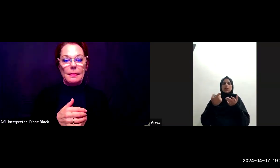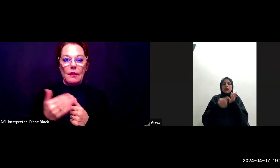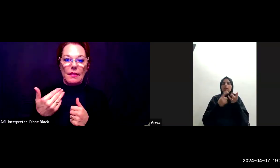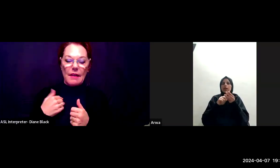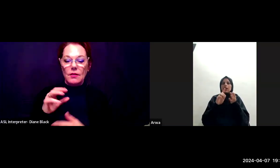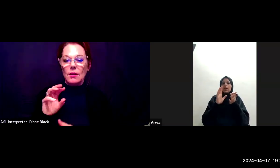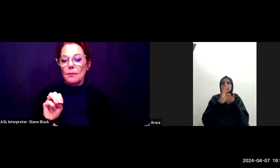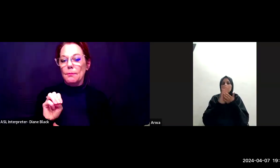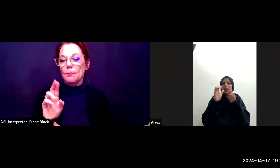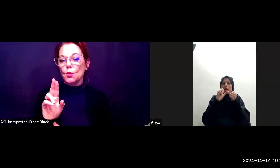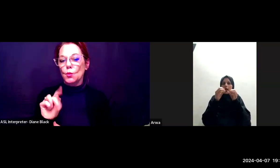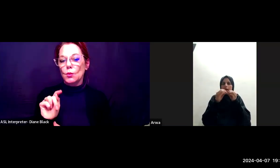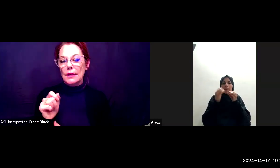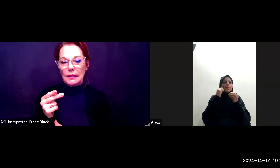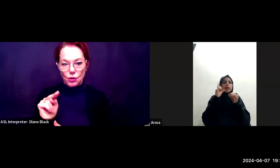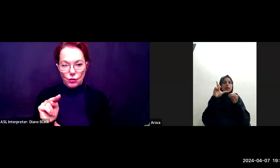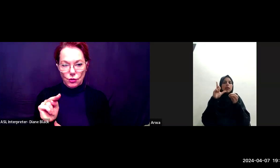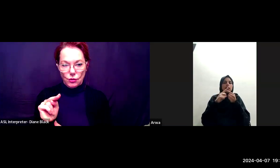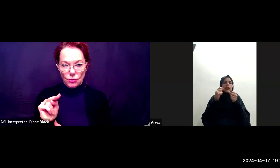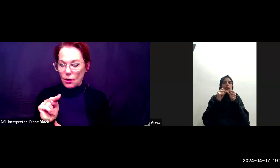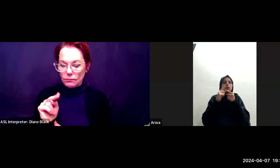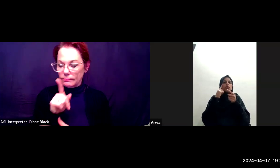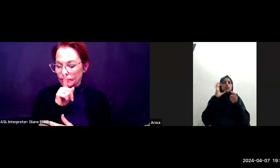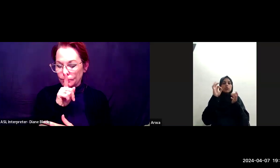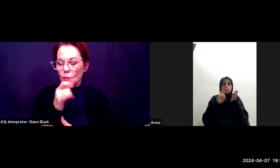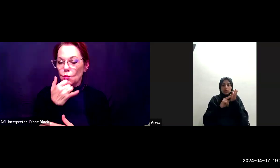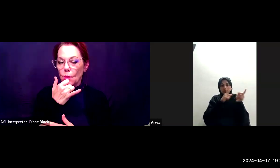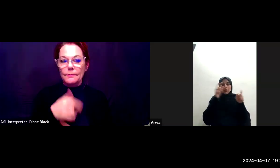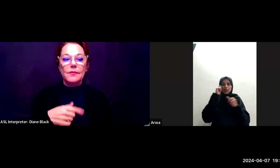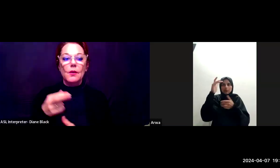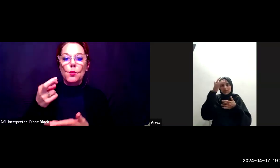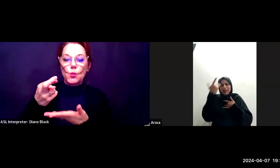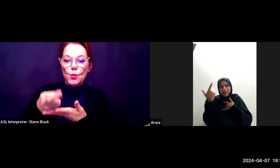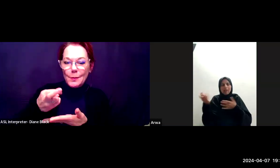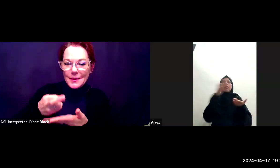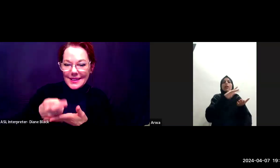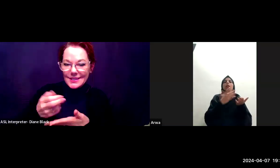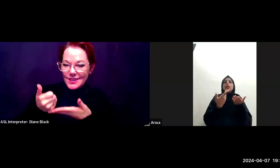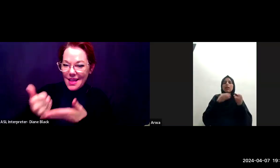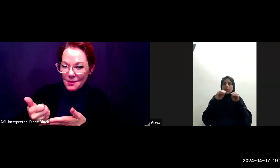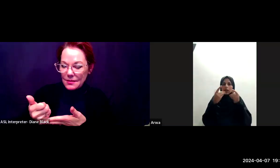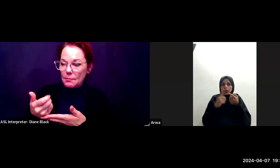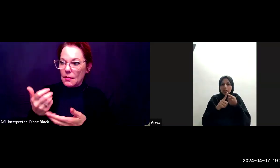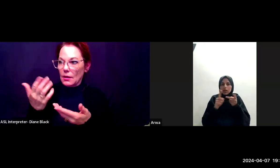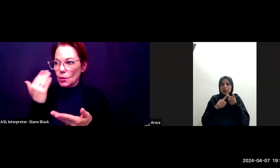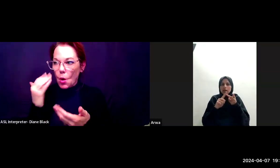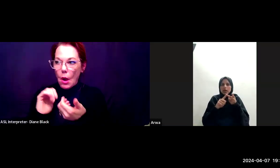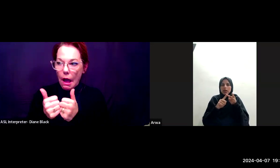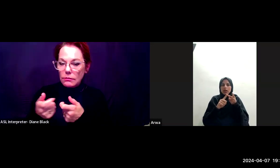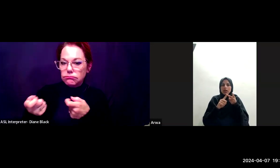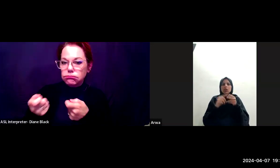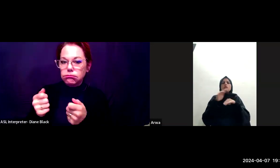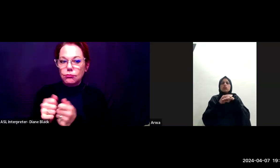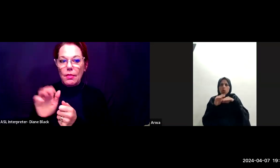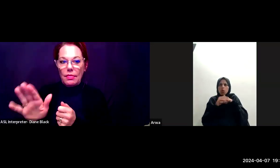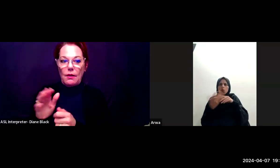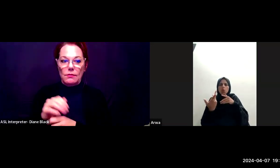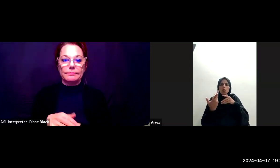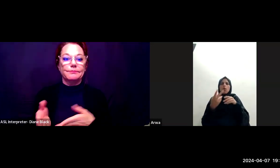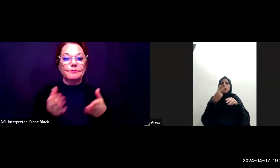able to cope with the situation much faster. Autosomal dominant is generally much slower. Okay and